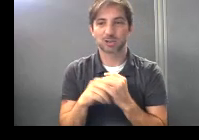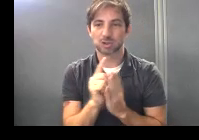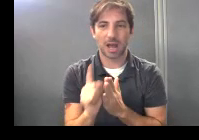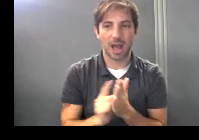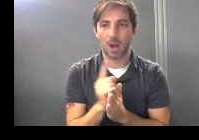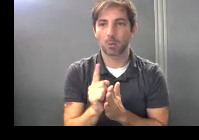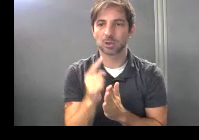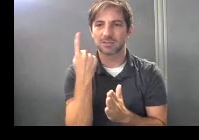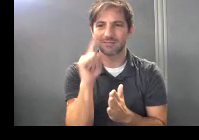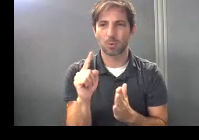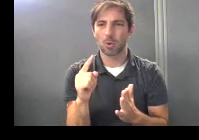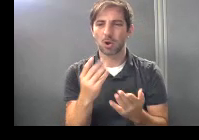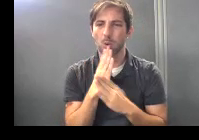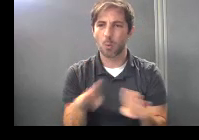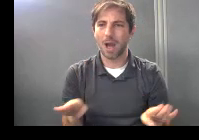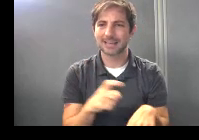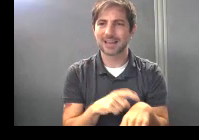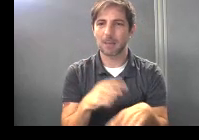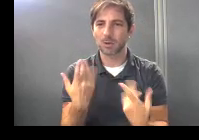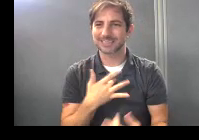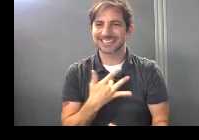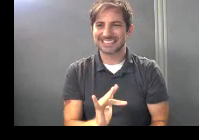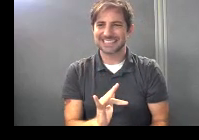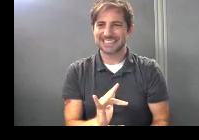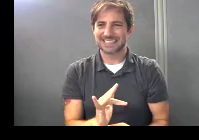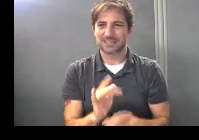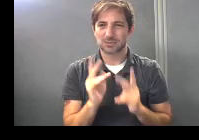FRIENDLY OR QUIET TIME, THINGS LIKE THAT, DON'T CALL IT SPECIAL.